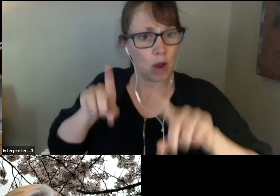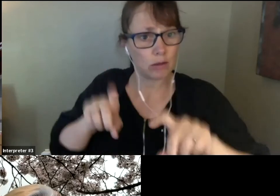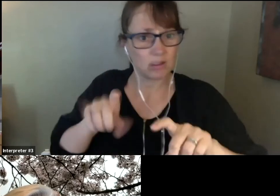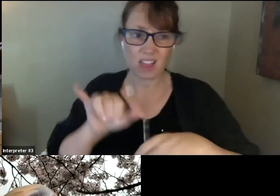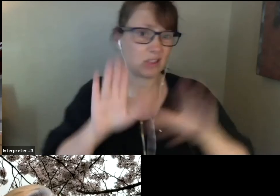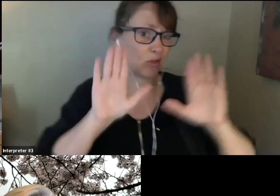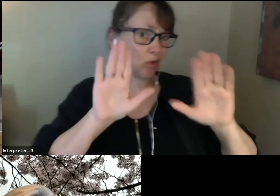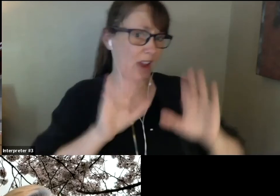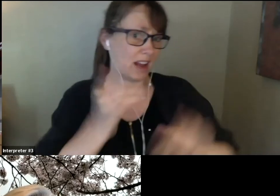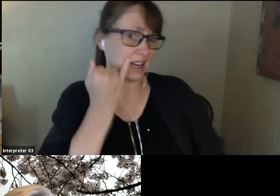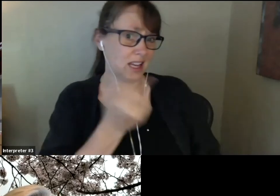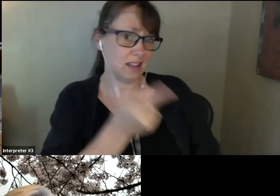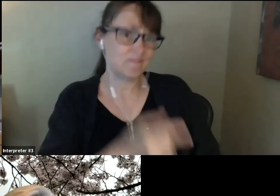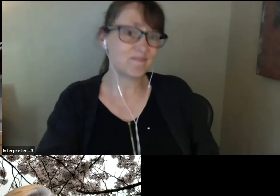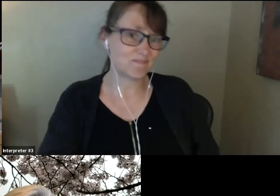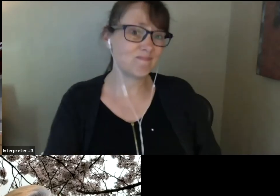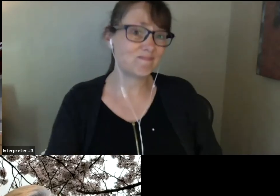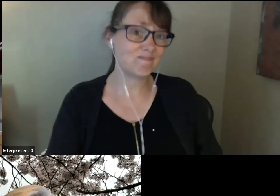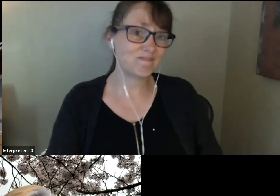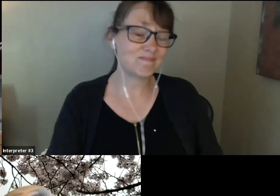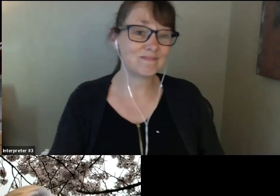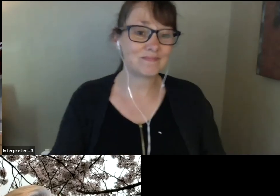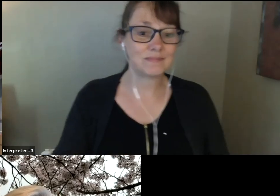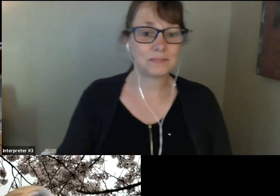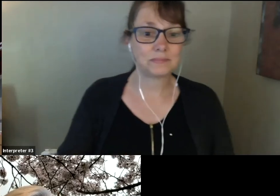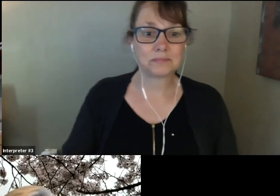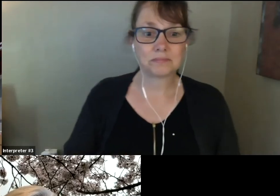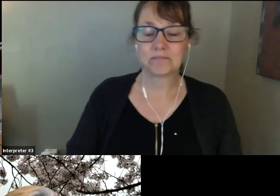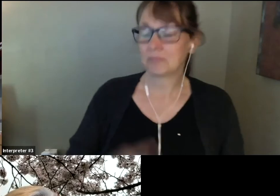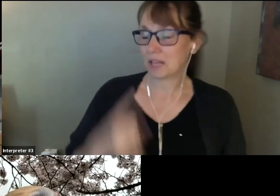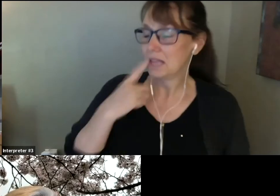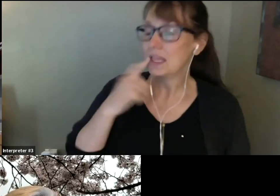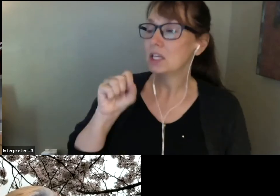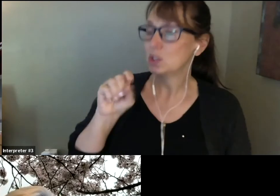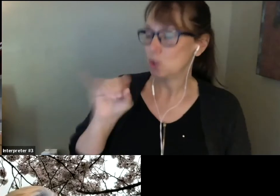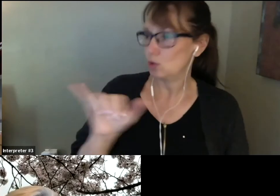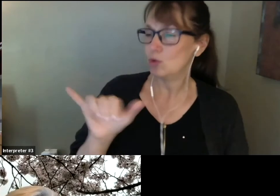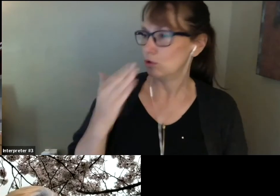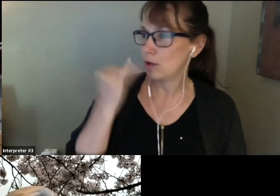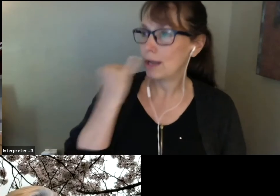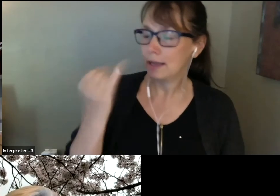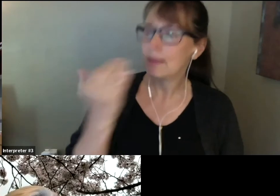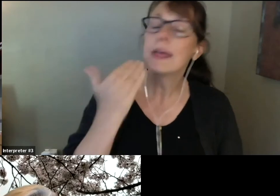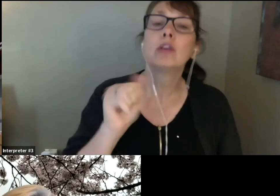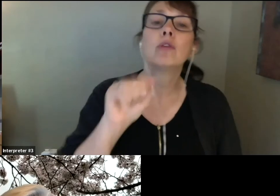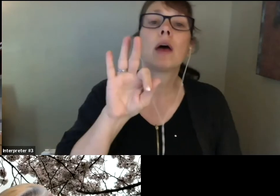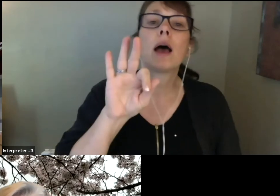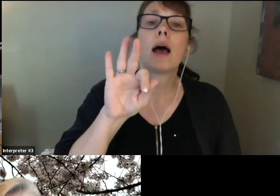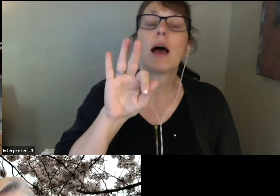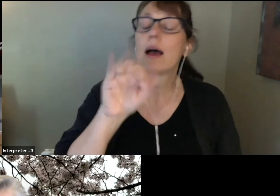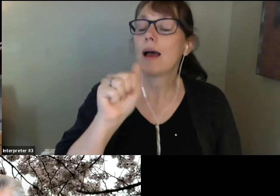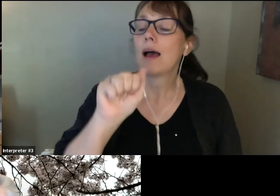I think so, too. Very good idea. Thank you, Alfonso.